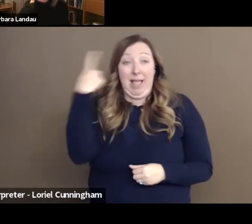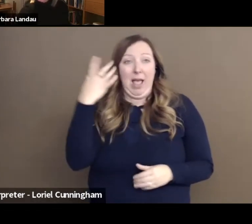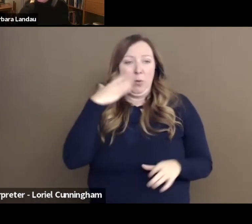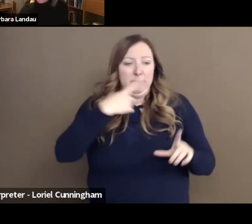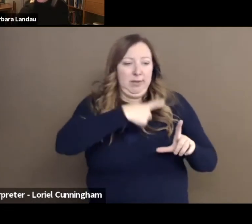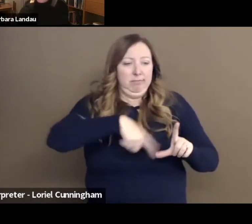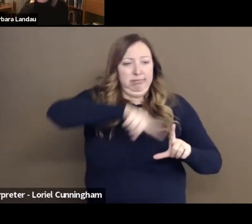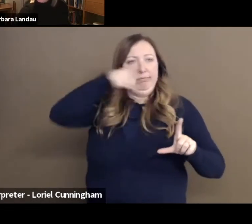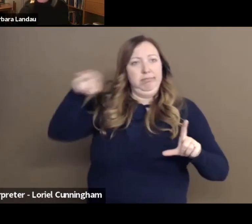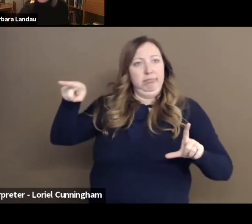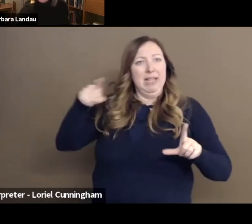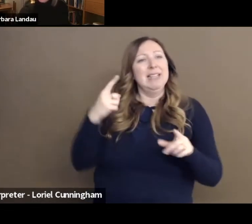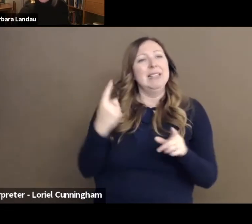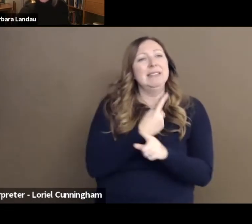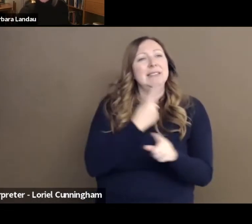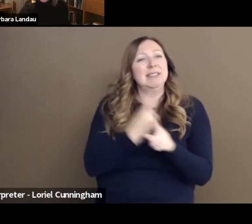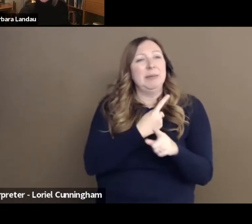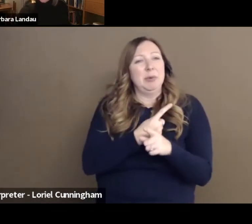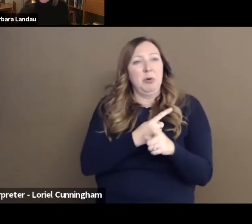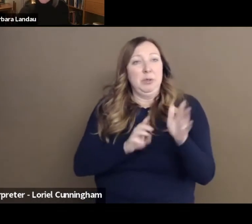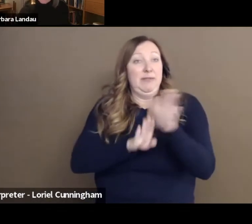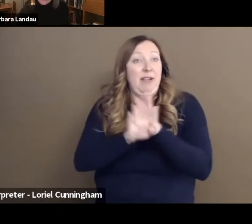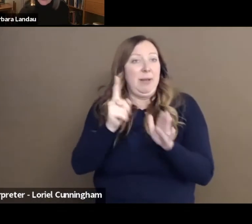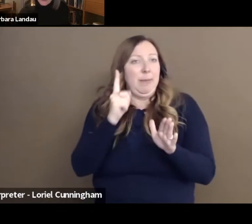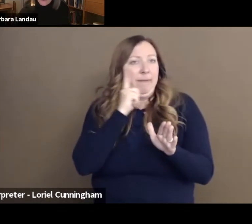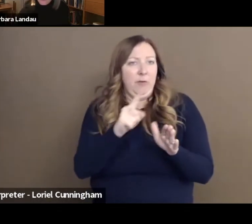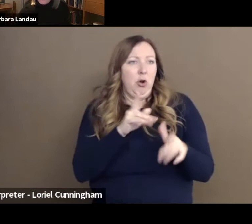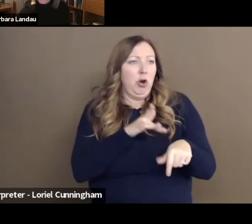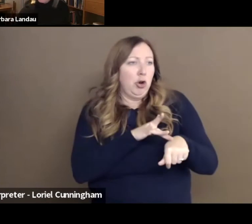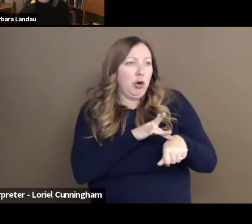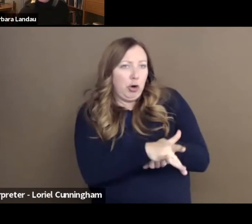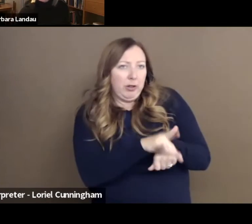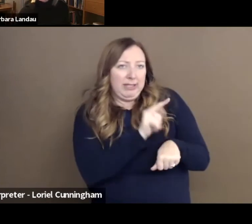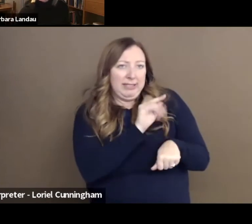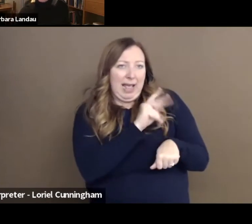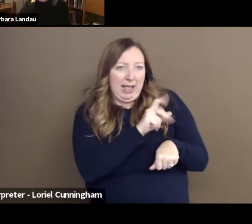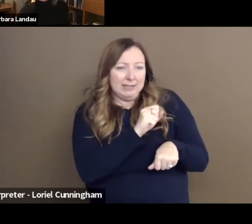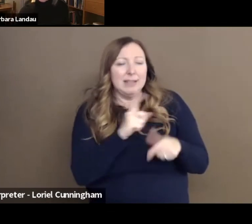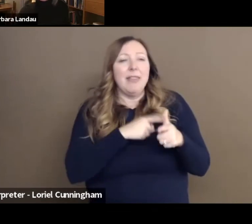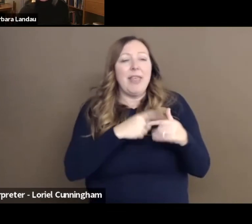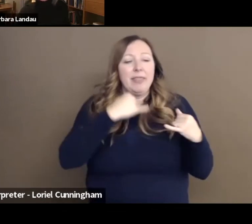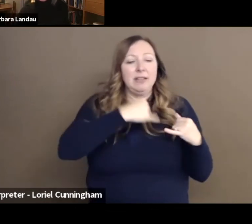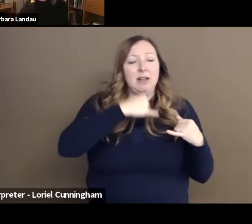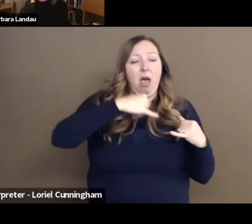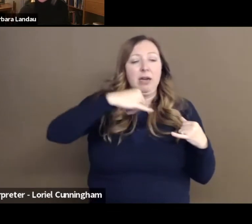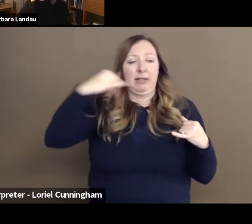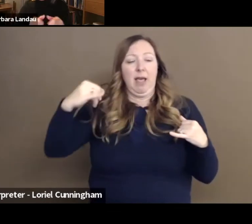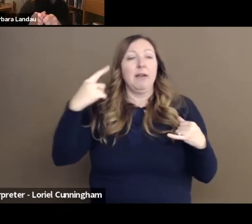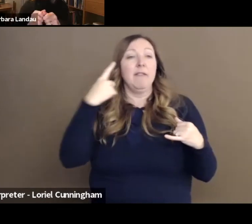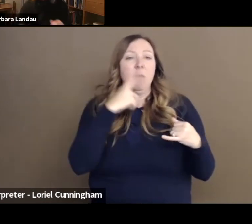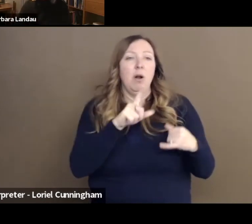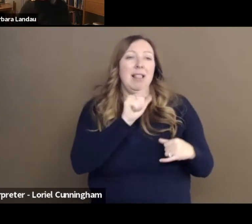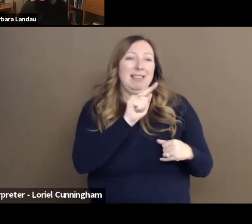for tasks that are emerge early and their later emerging curves